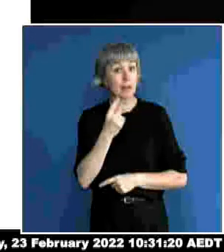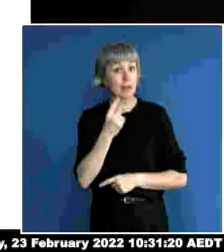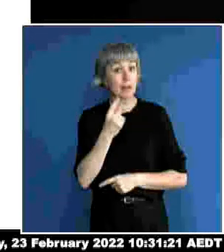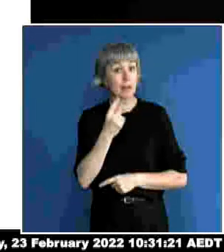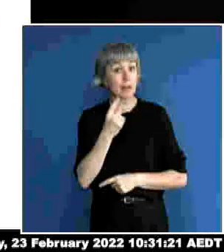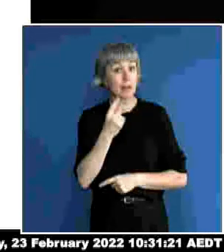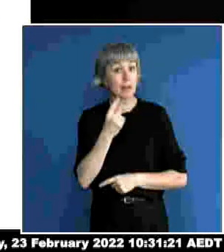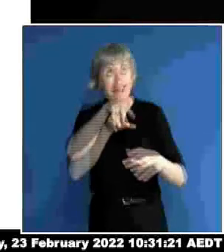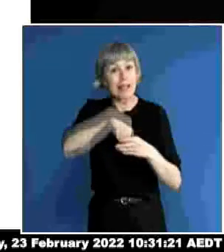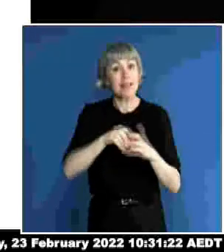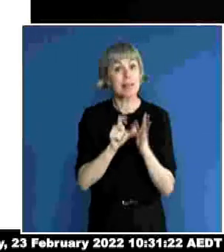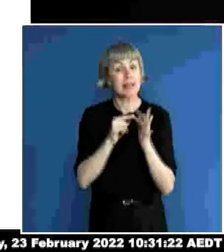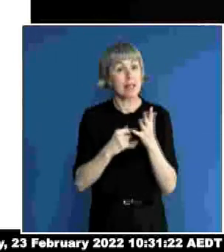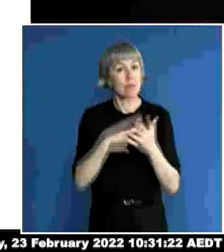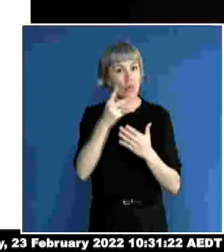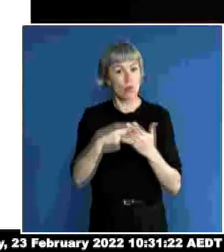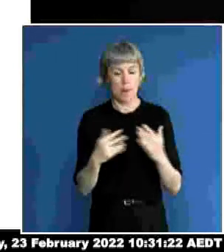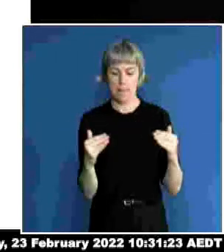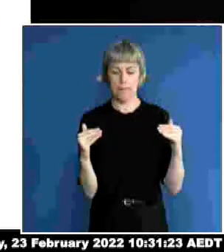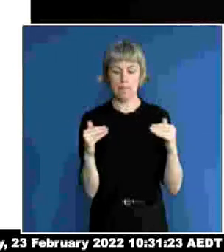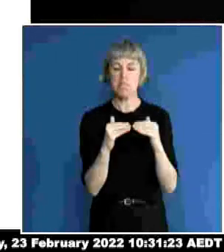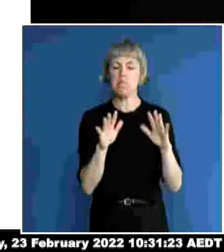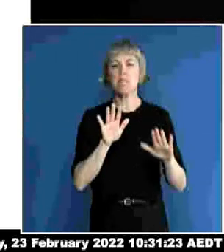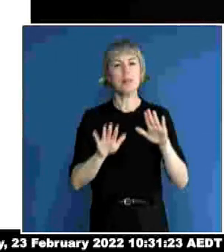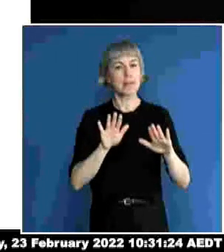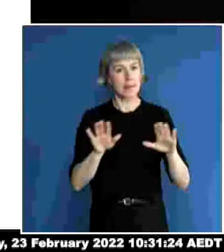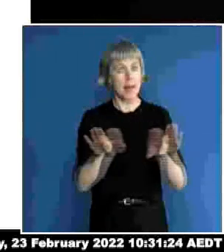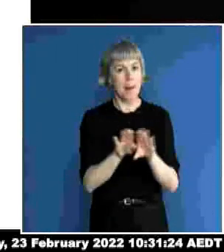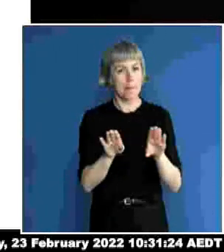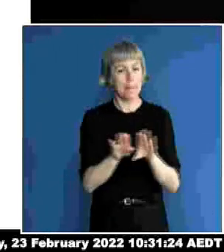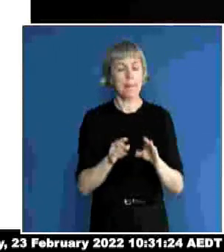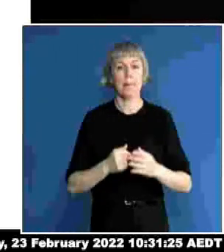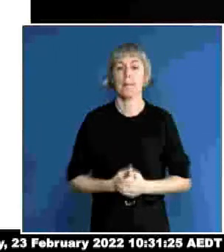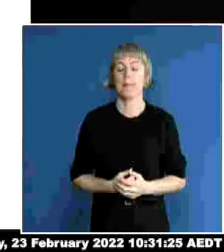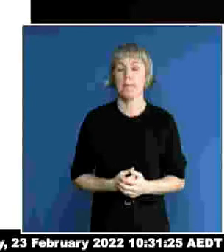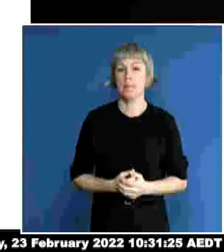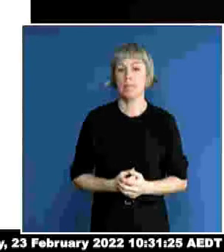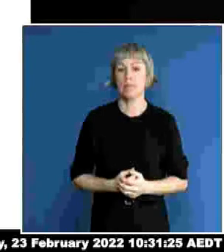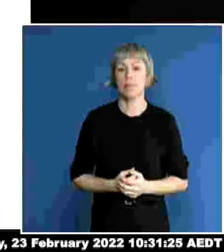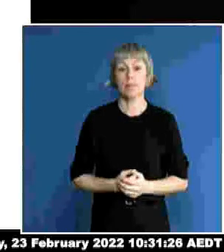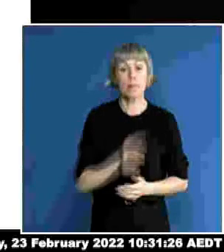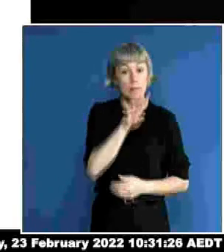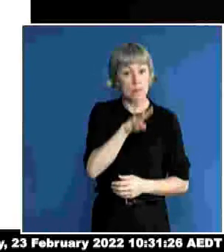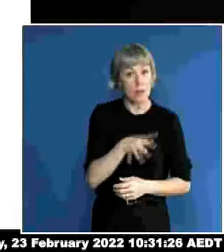And you will also see in the table that there is an age distribution from people